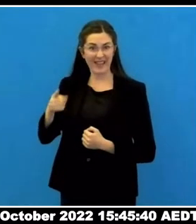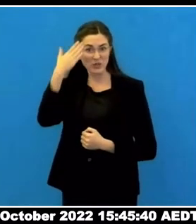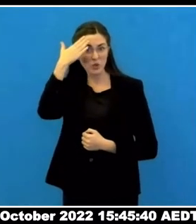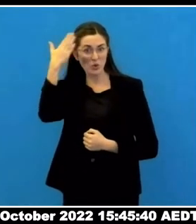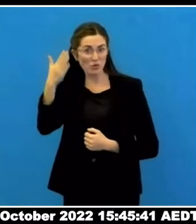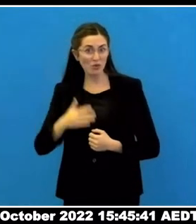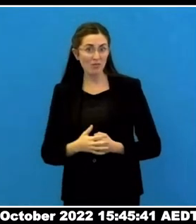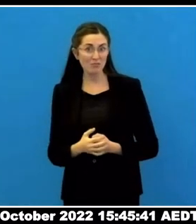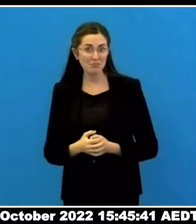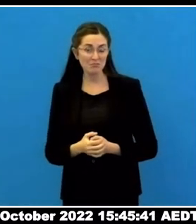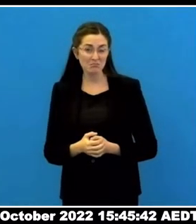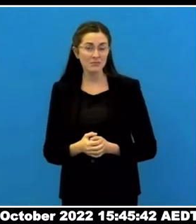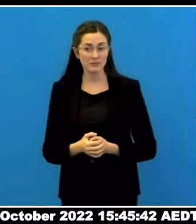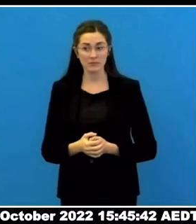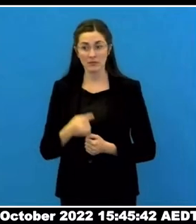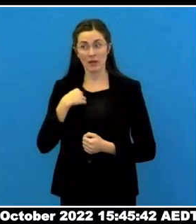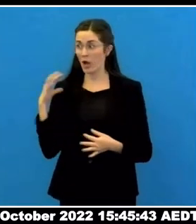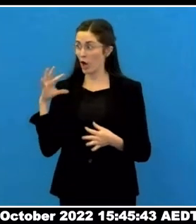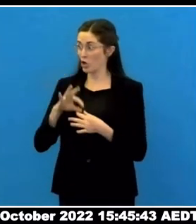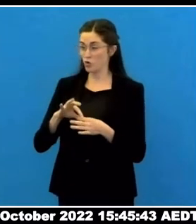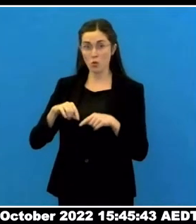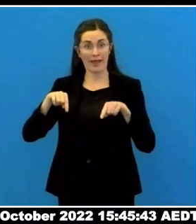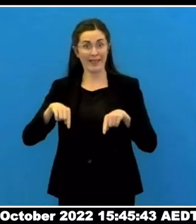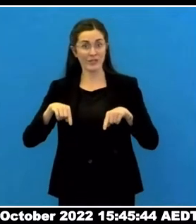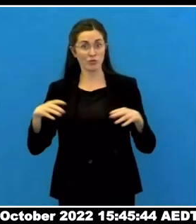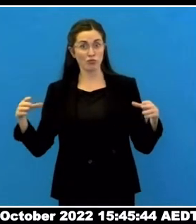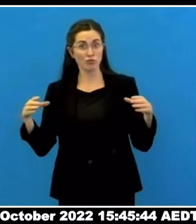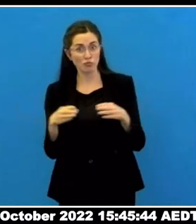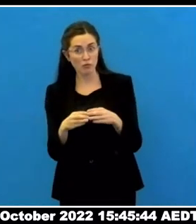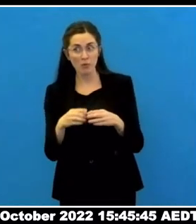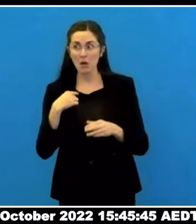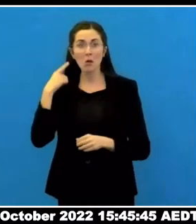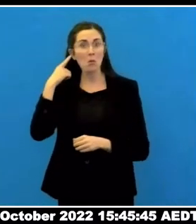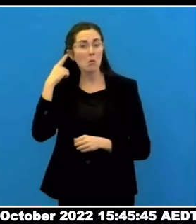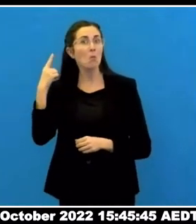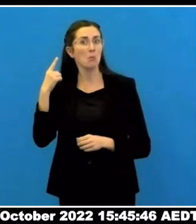For me I just when I joined the group, I heard about the NDIS.